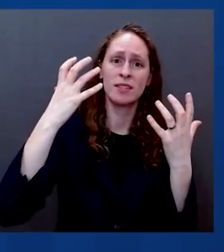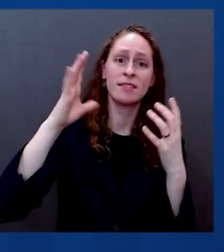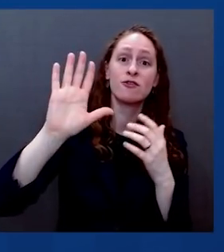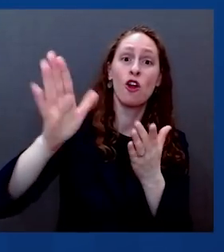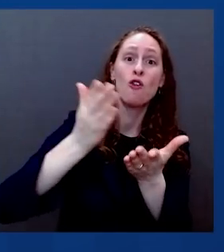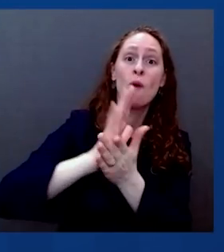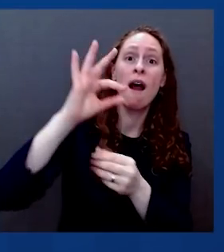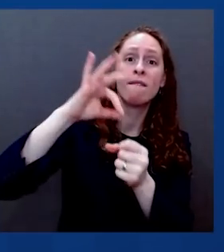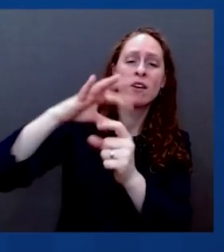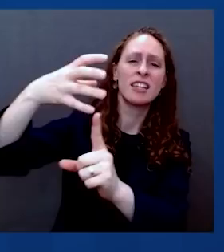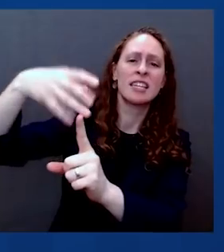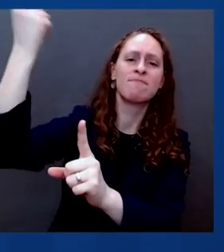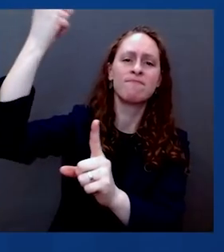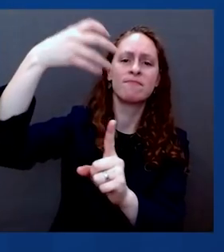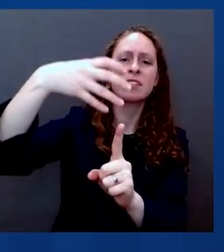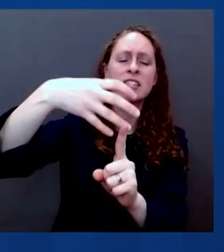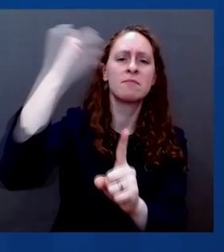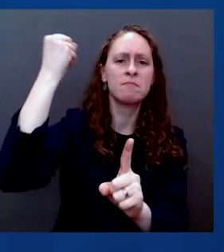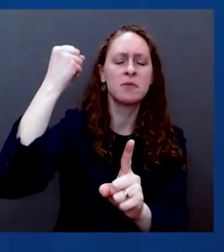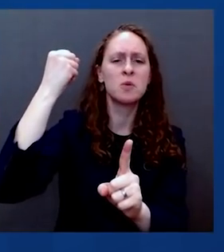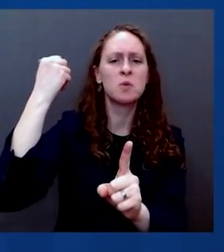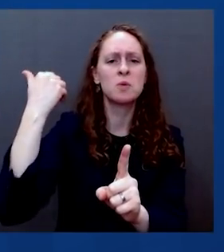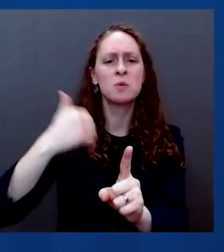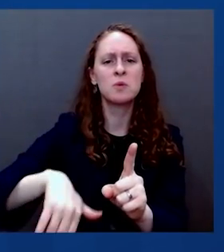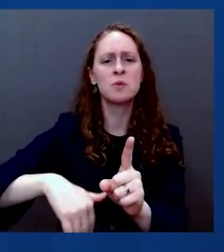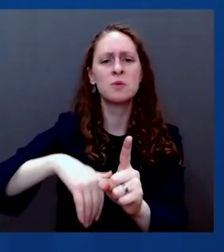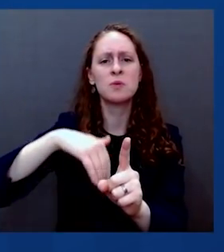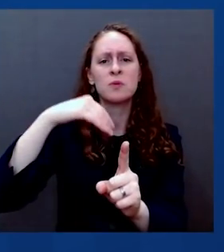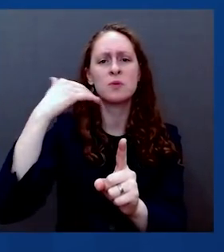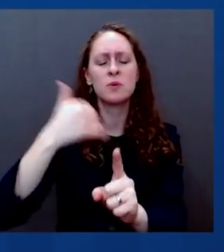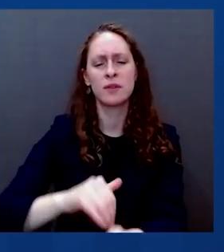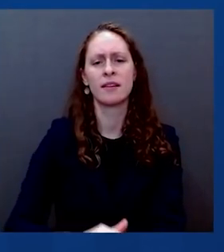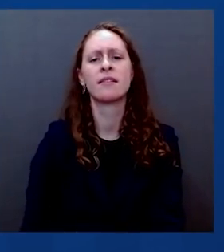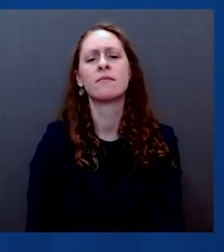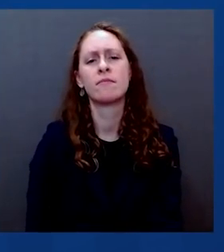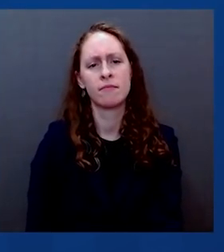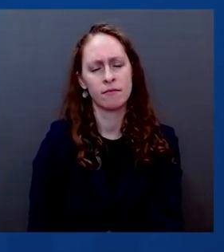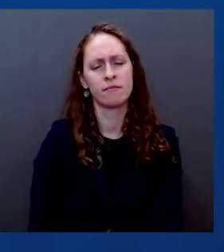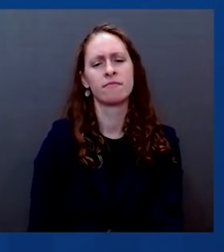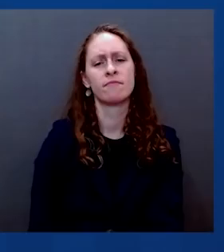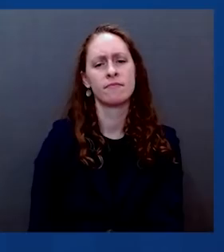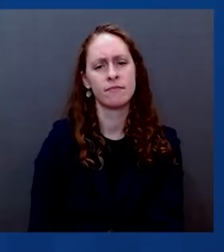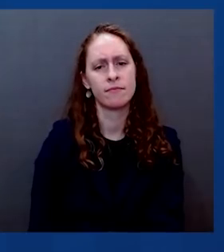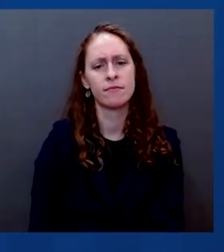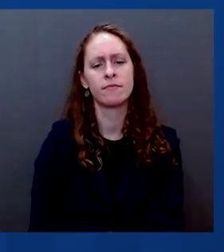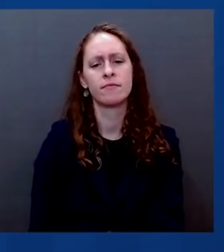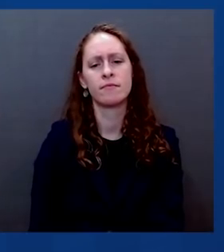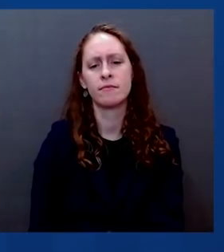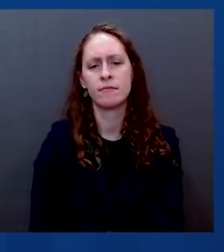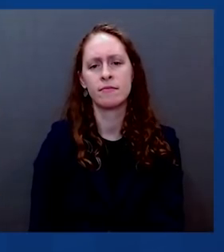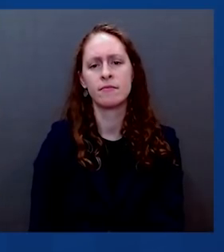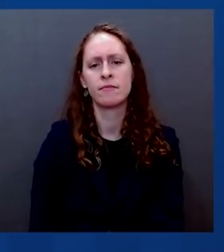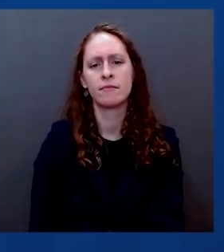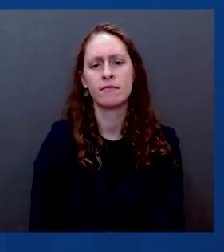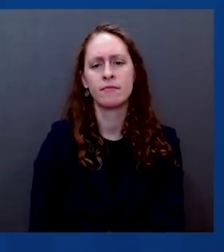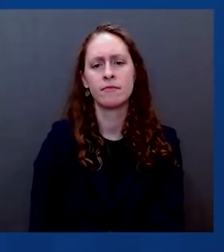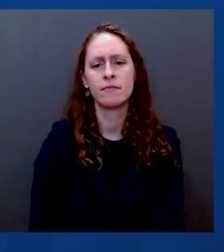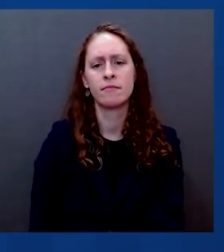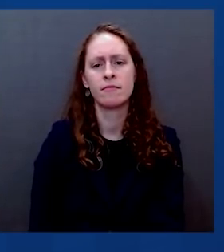when they made clear who we must be as a nation. Not a joke. Think about it.